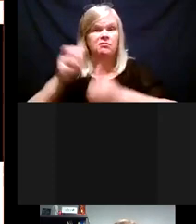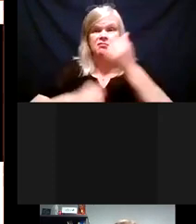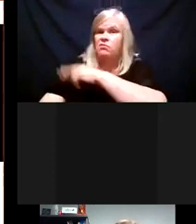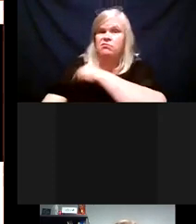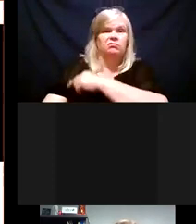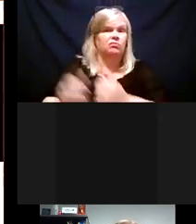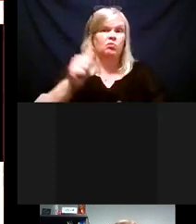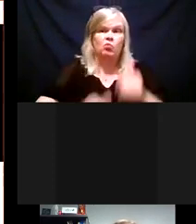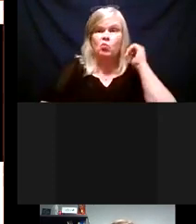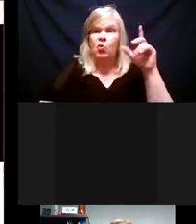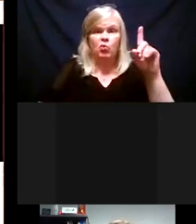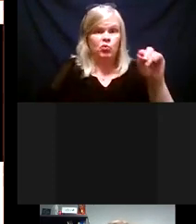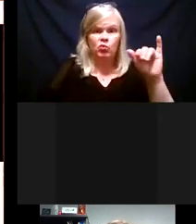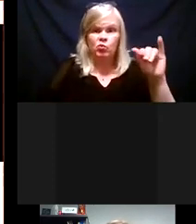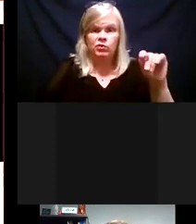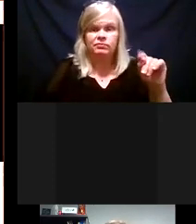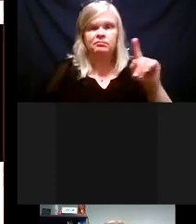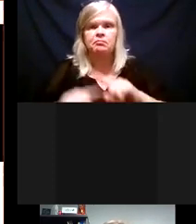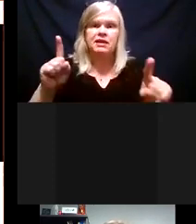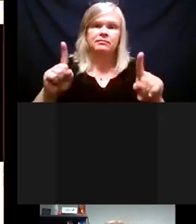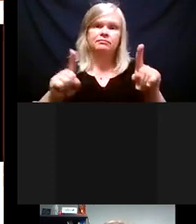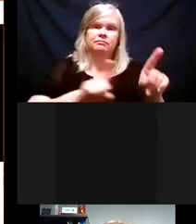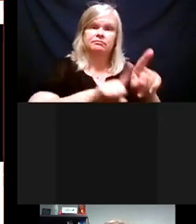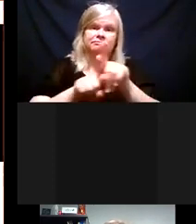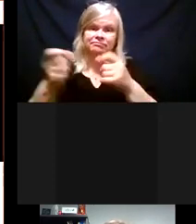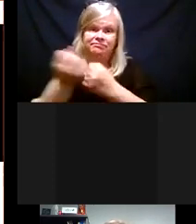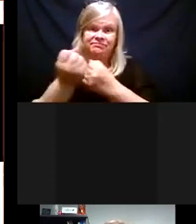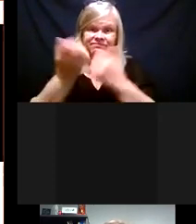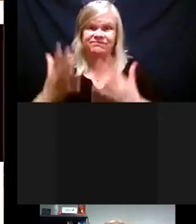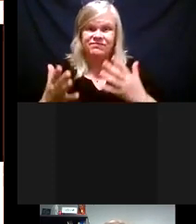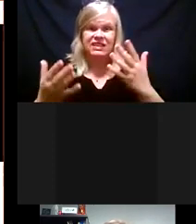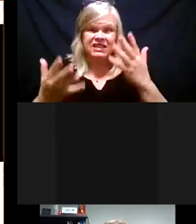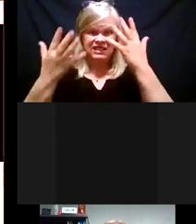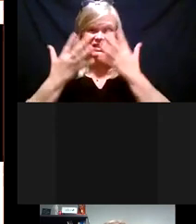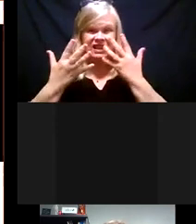Sonci: BUT AS AN ADVOCATE, IT MAY BE THE SITUATION THAT YOU